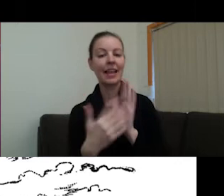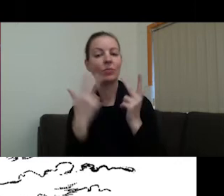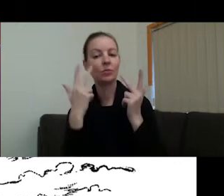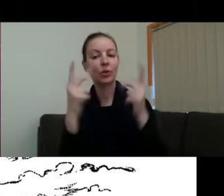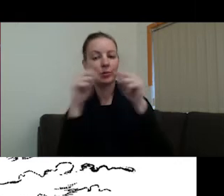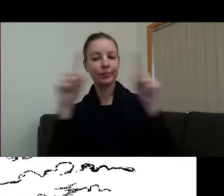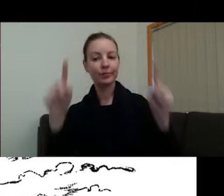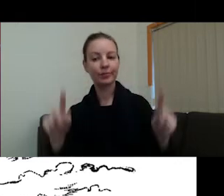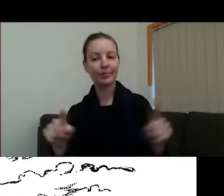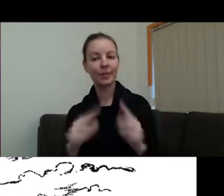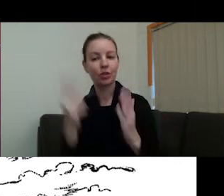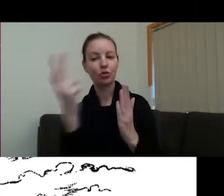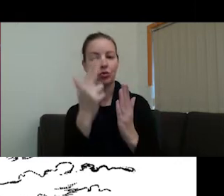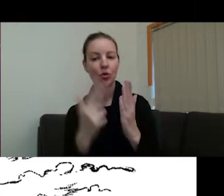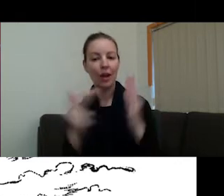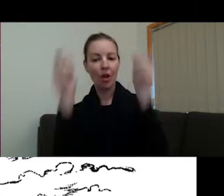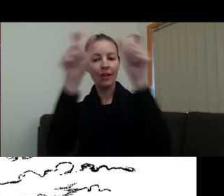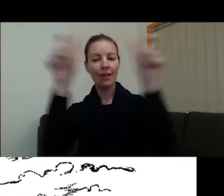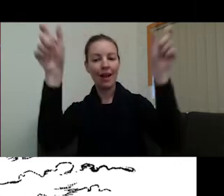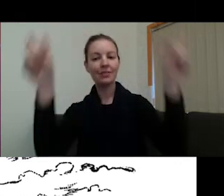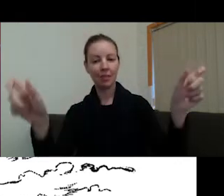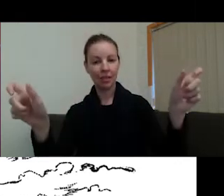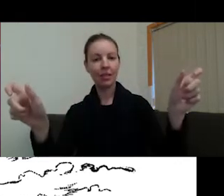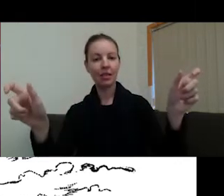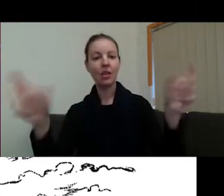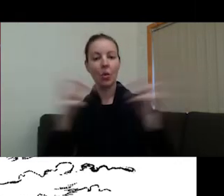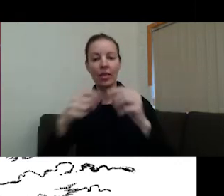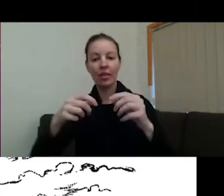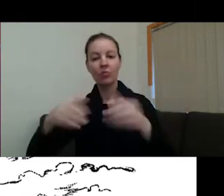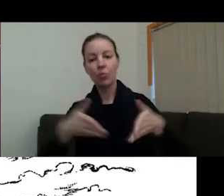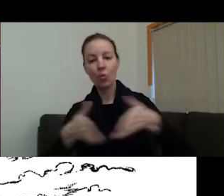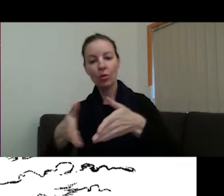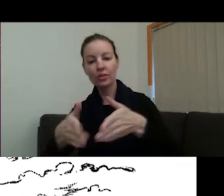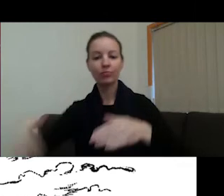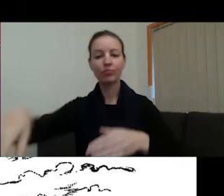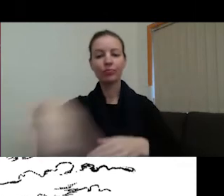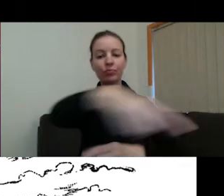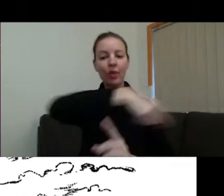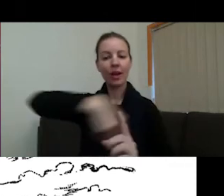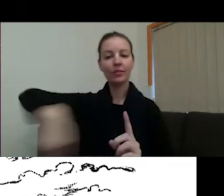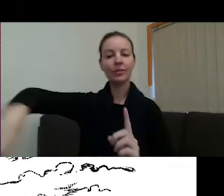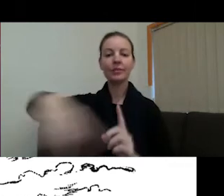of a castle, with a moat around it and with clouds in the sky. And a